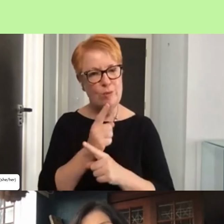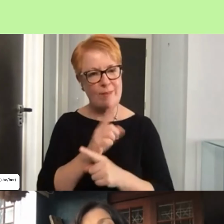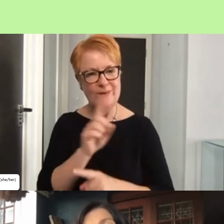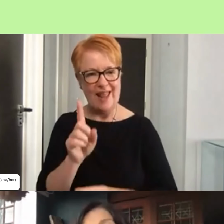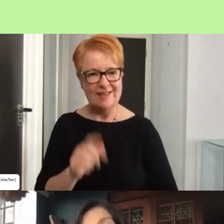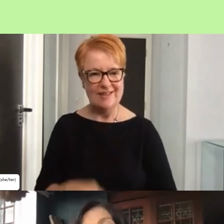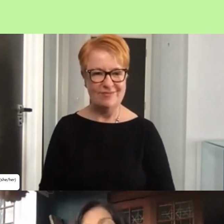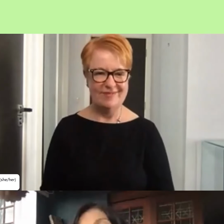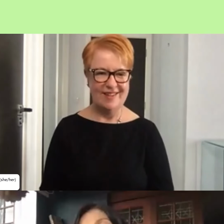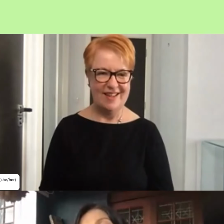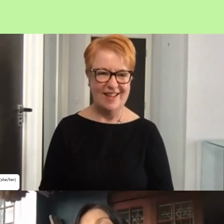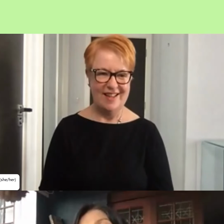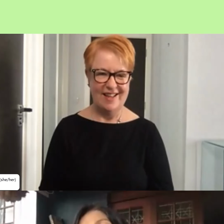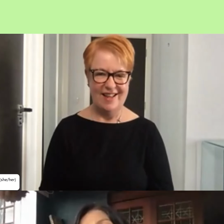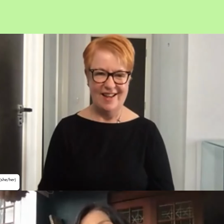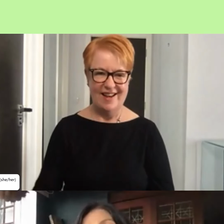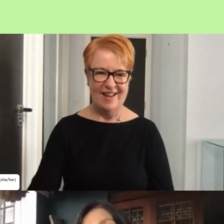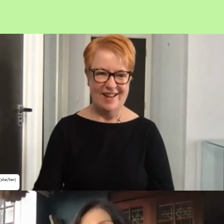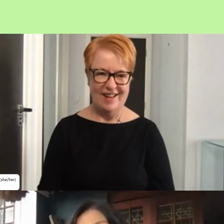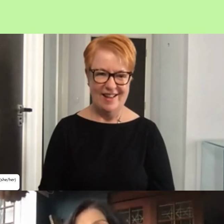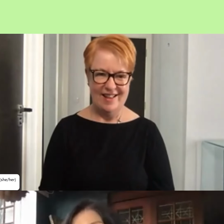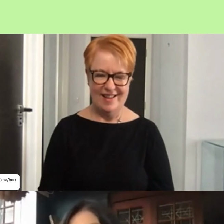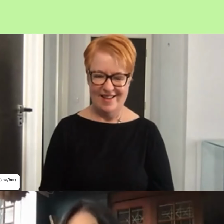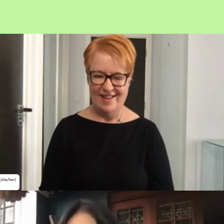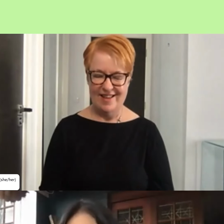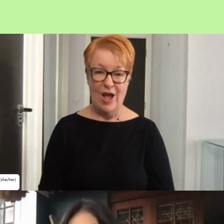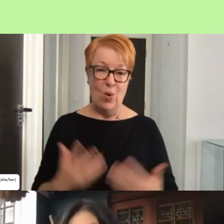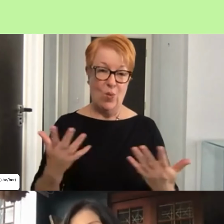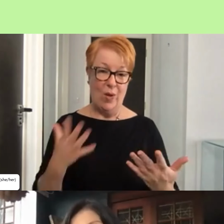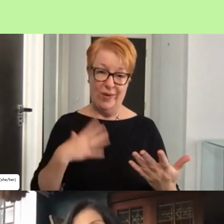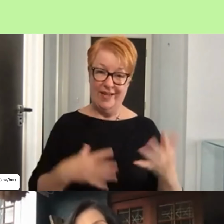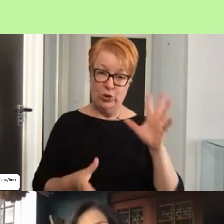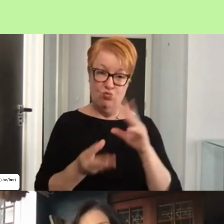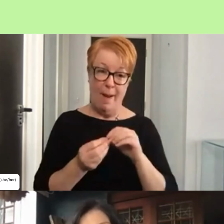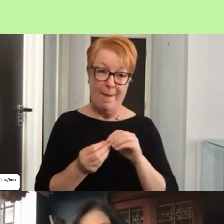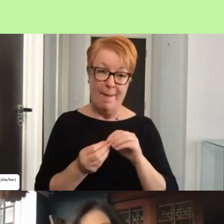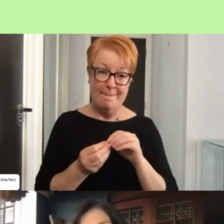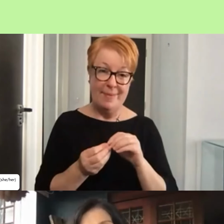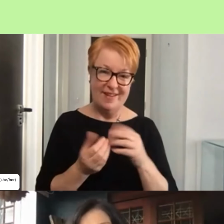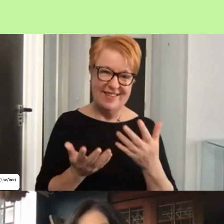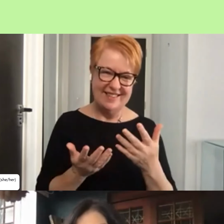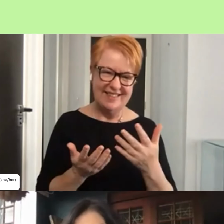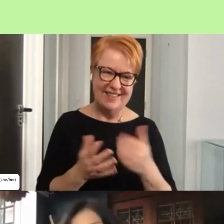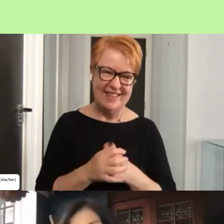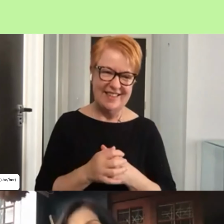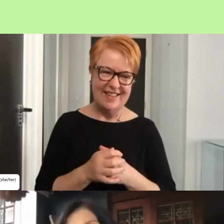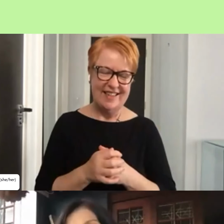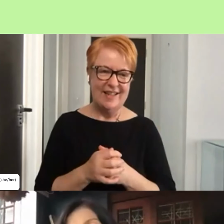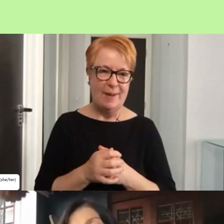We are being asked to wrap up a bit and close up.